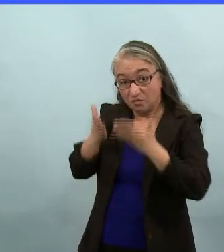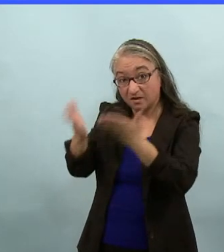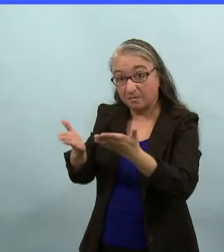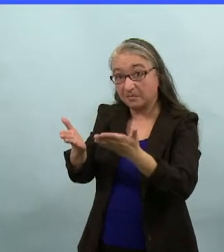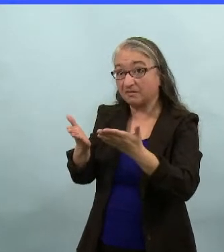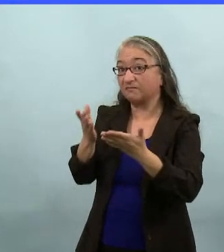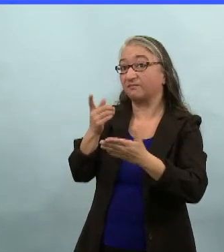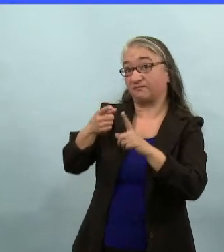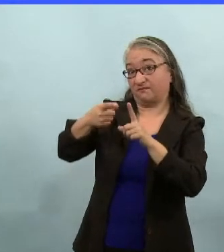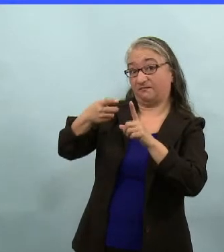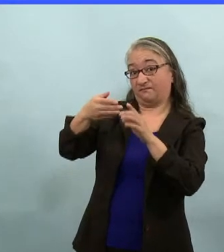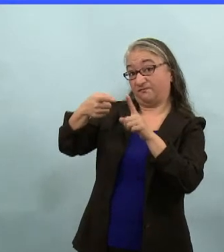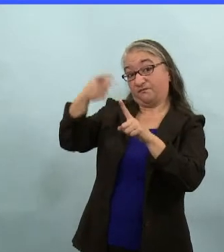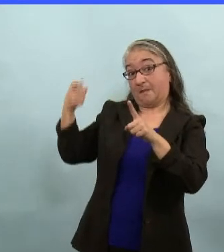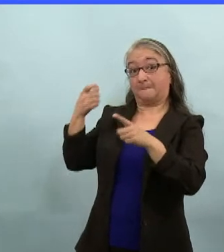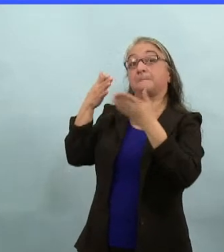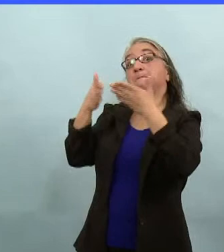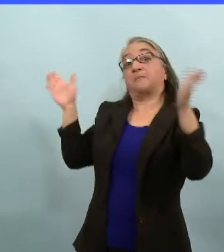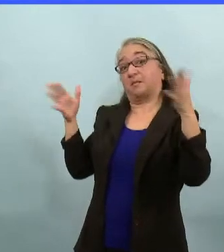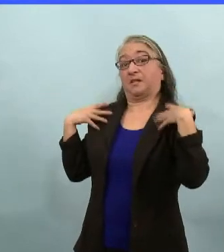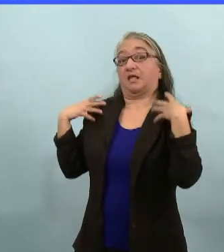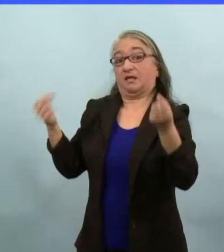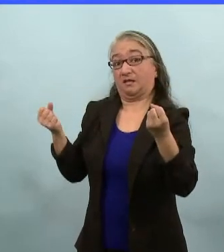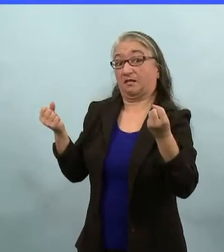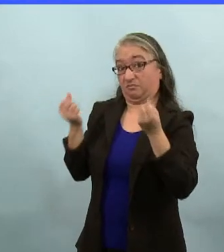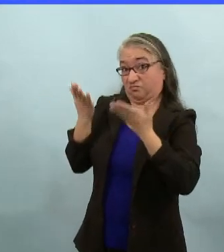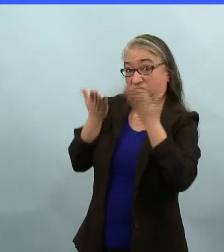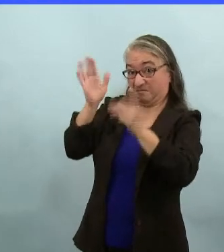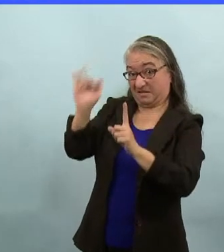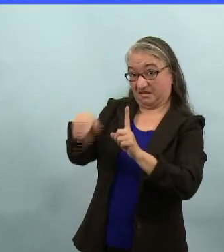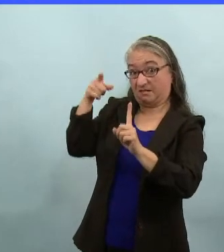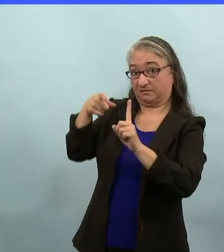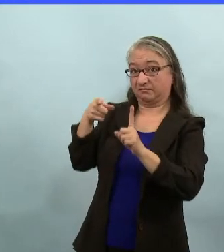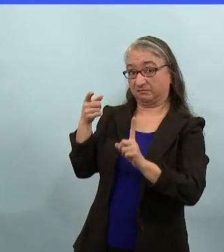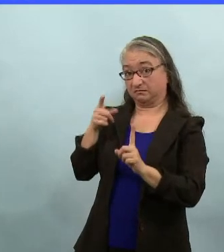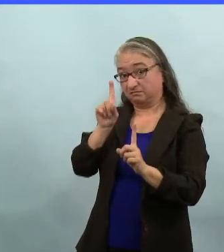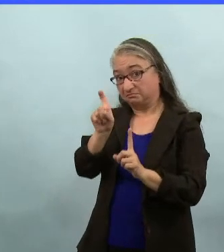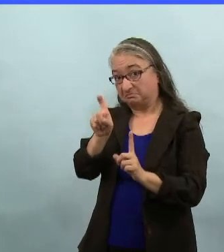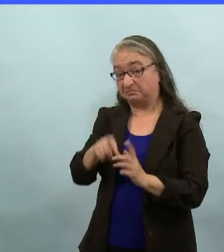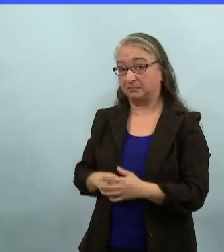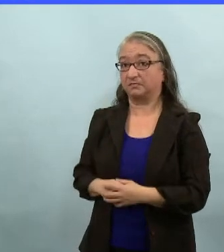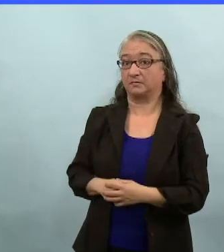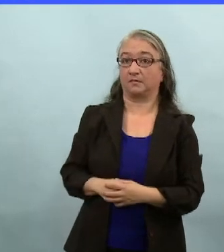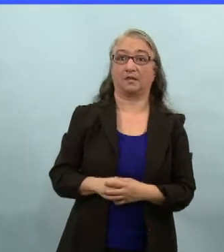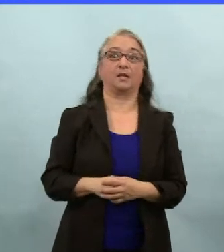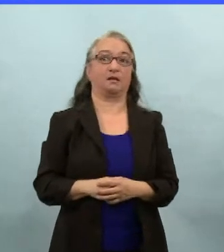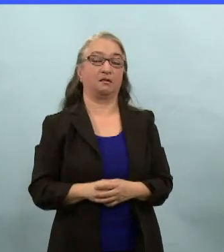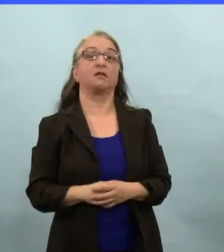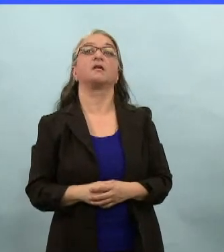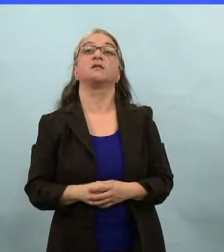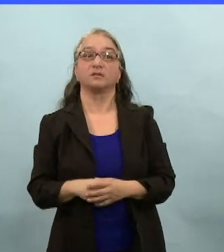public health on health orders i'll start off with that and certainly um you know we have to